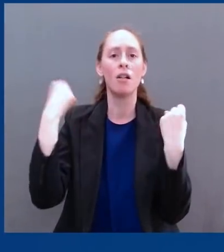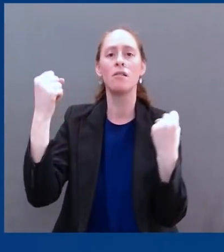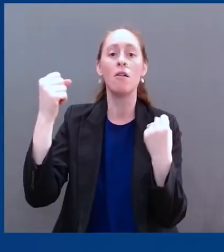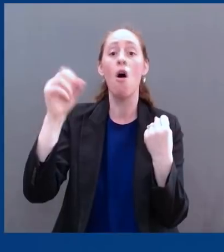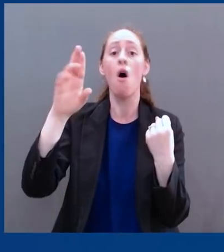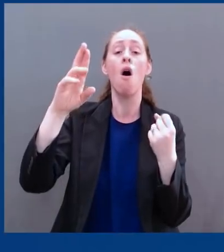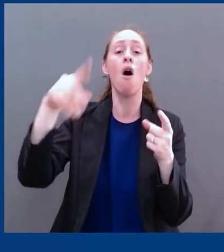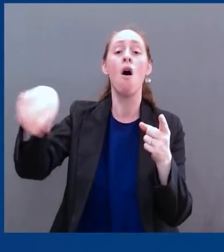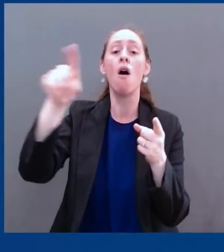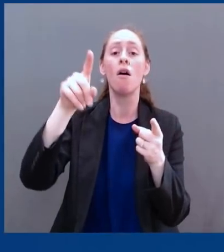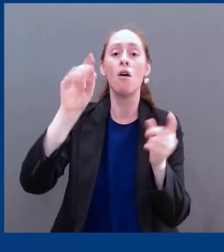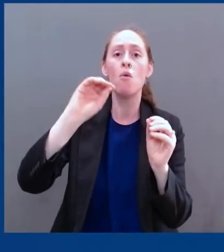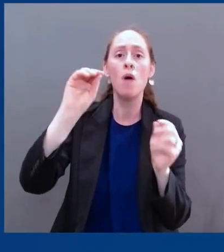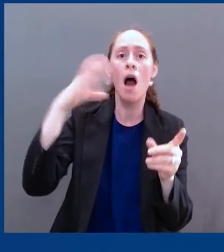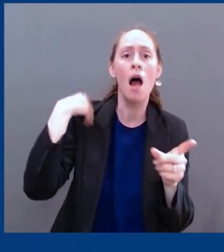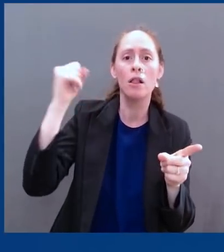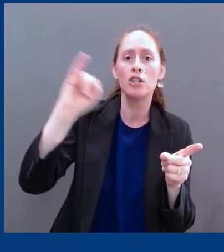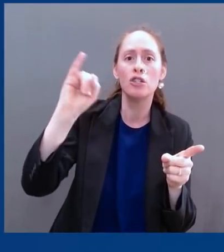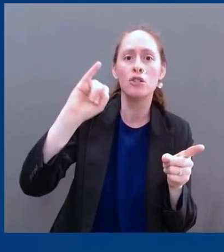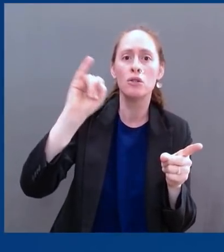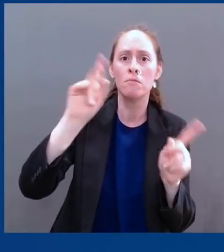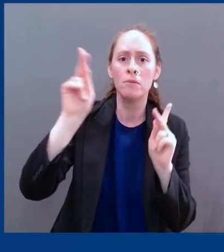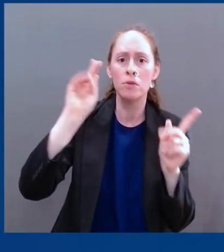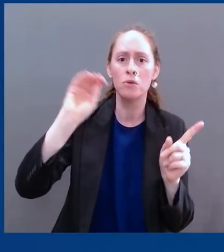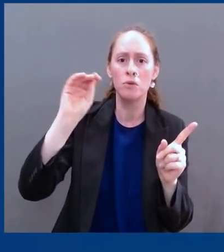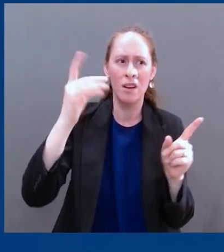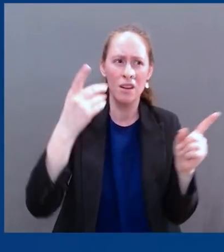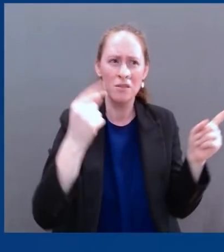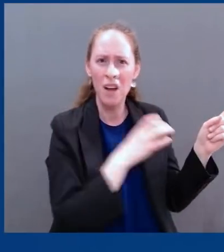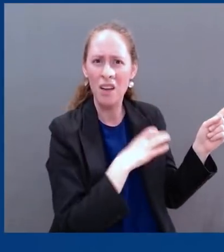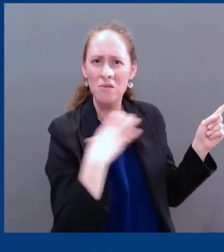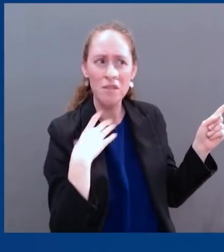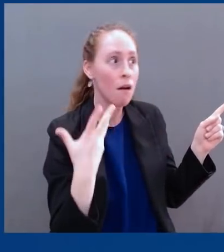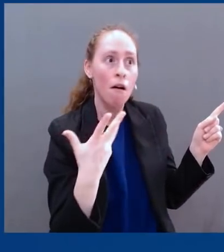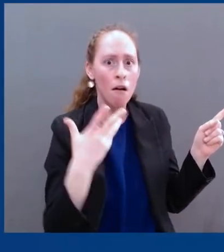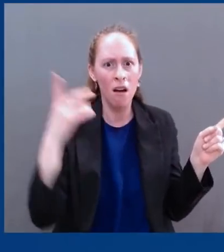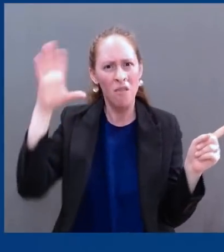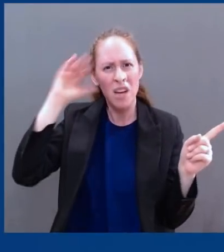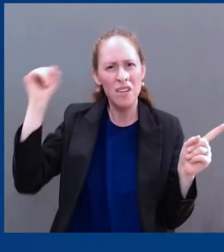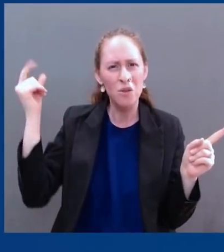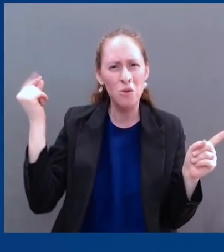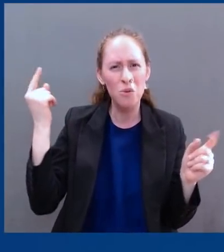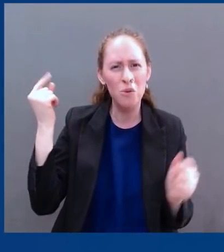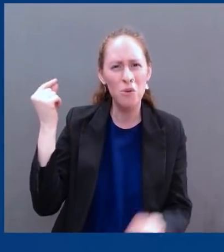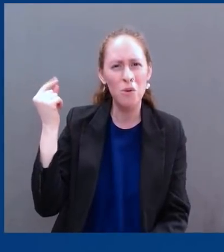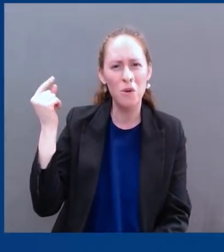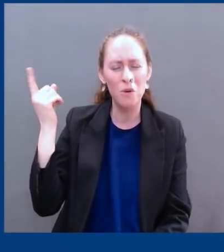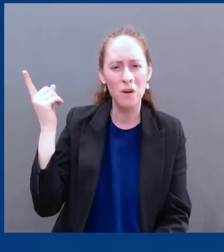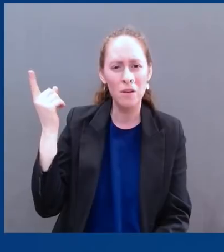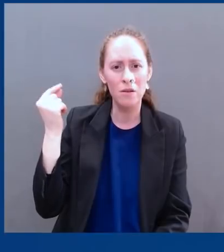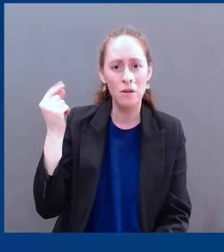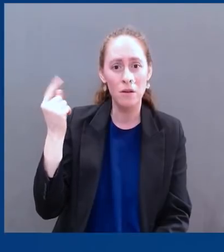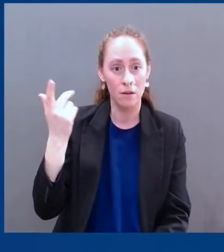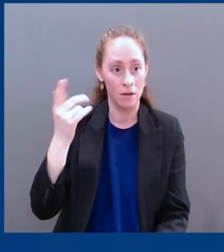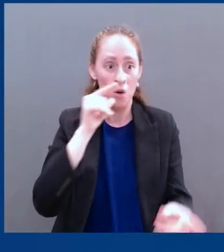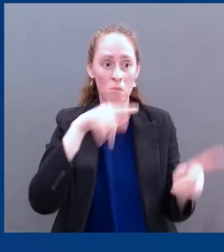What is the administration's plan for this? And does this mean uninsured people will be left with big bills for COVID care?